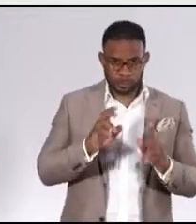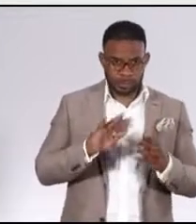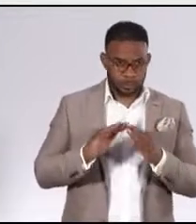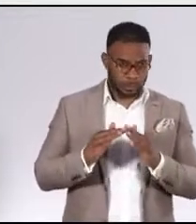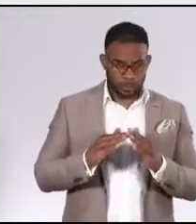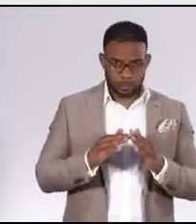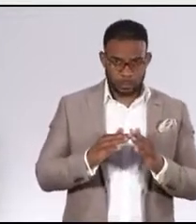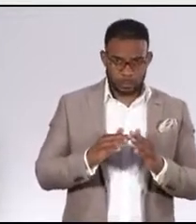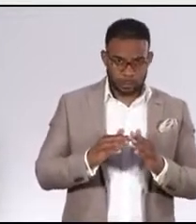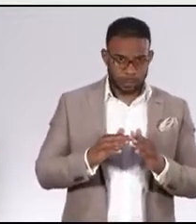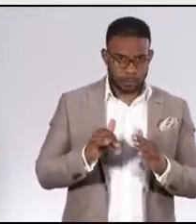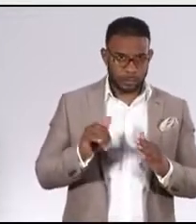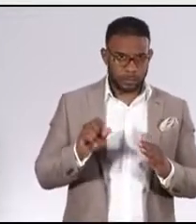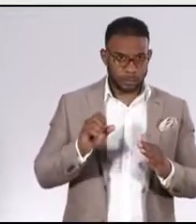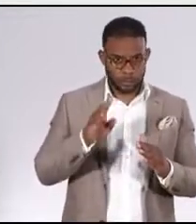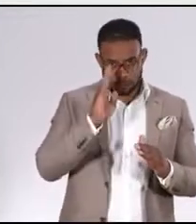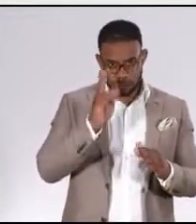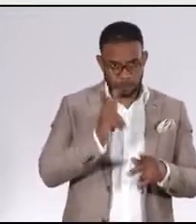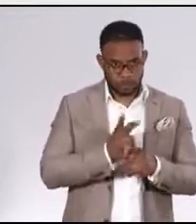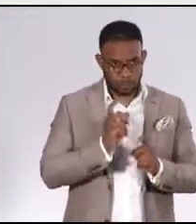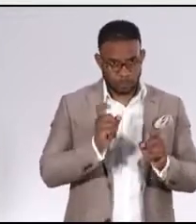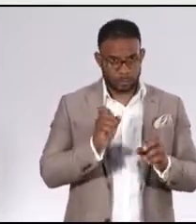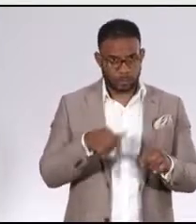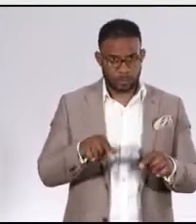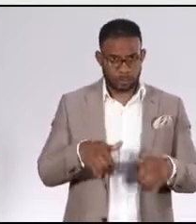uh as direct caregivers of those living with hearing loss.